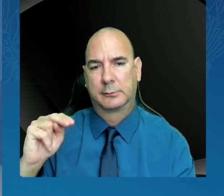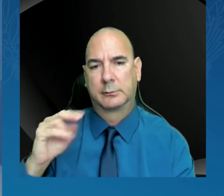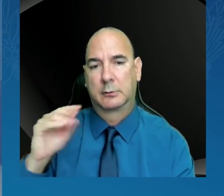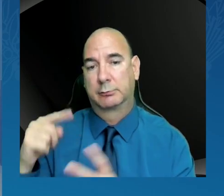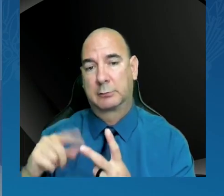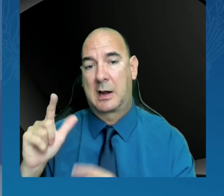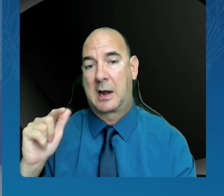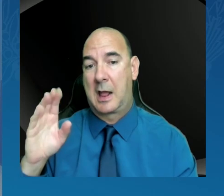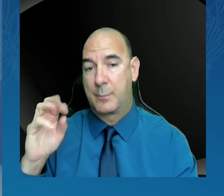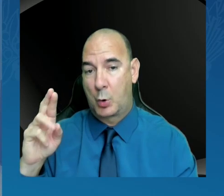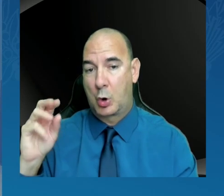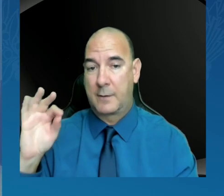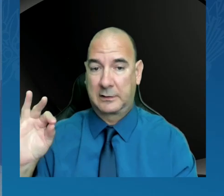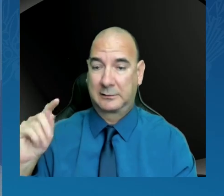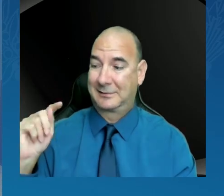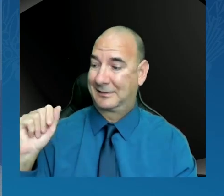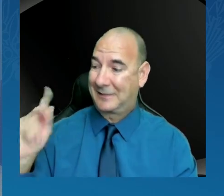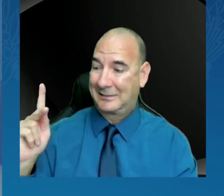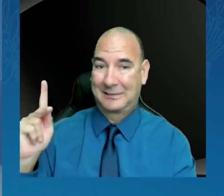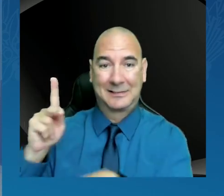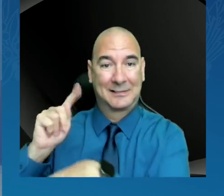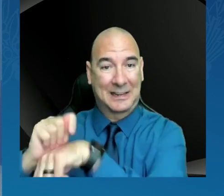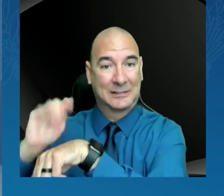to ensure all Americans are empowered